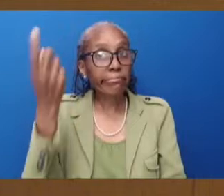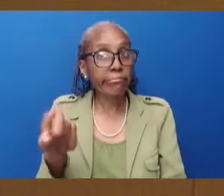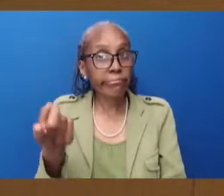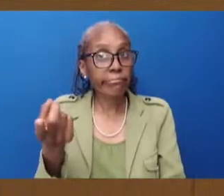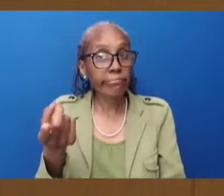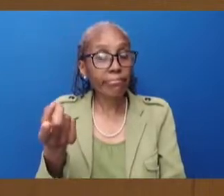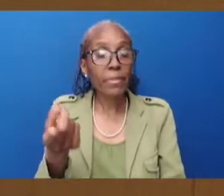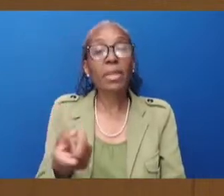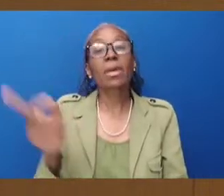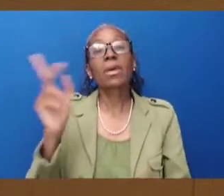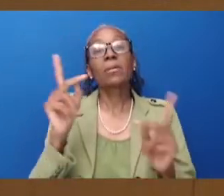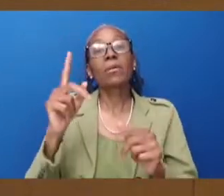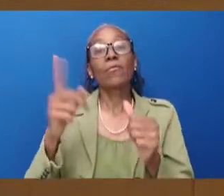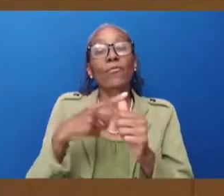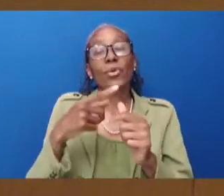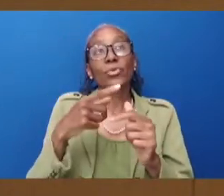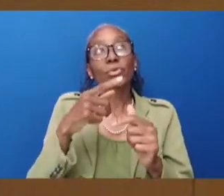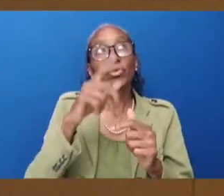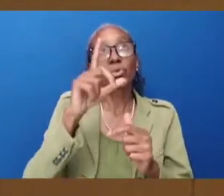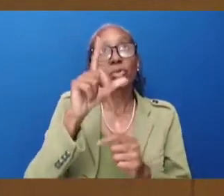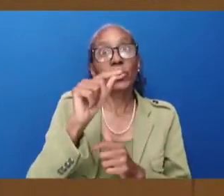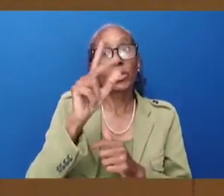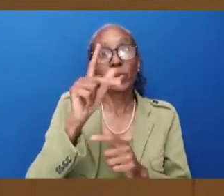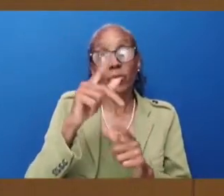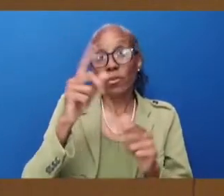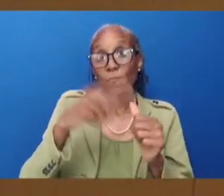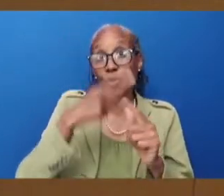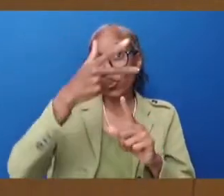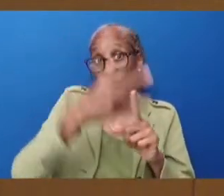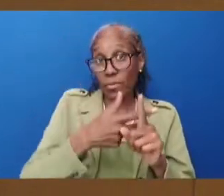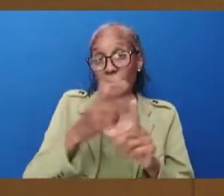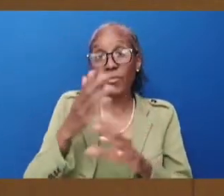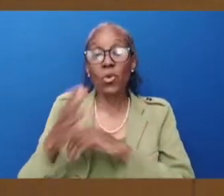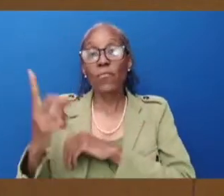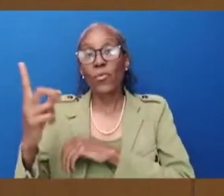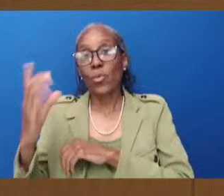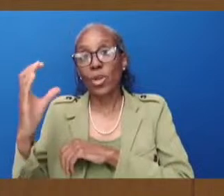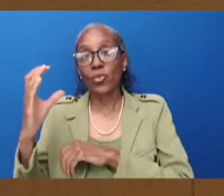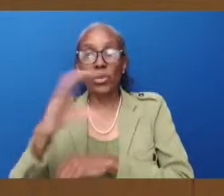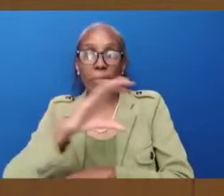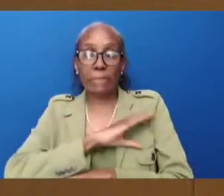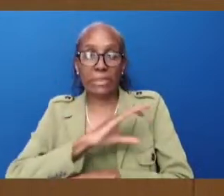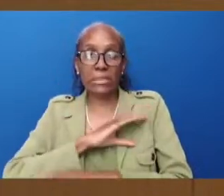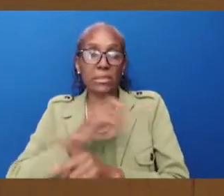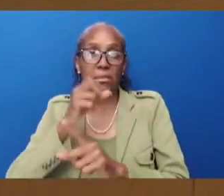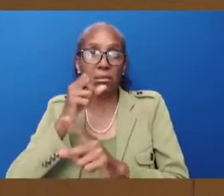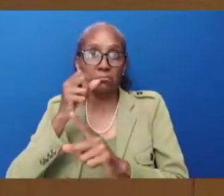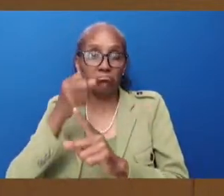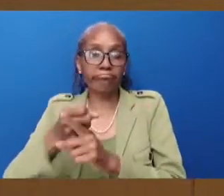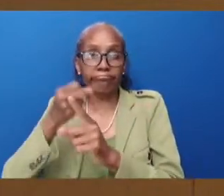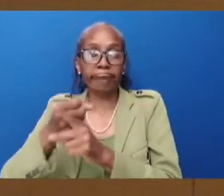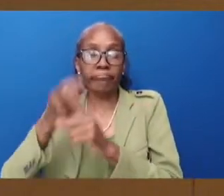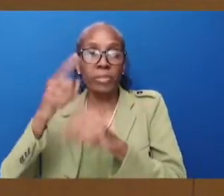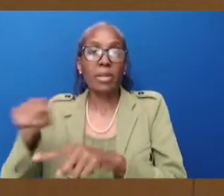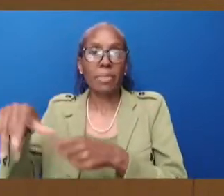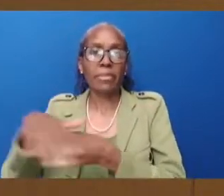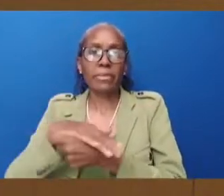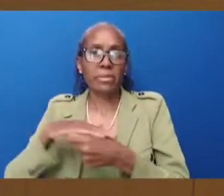THAT'S LIVING IN THAT AREA.